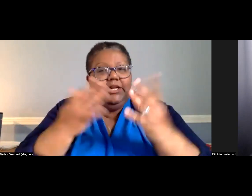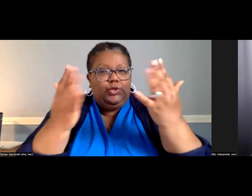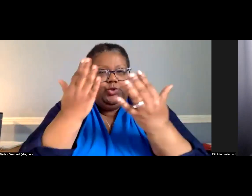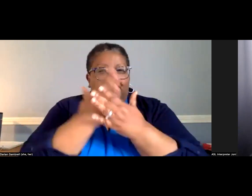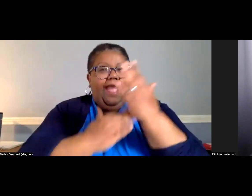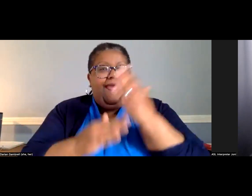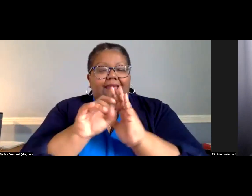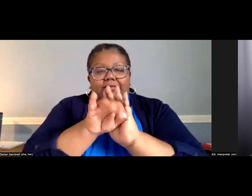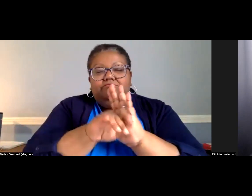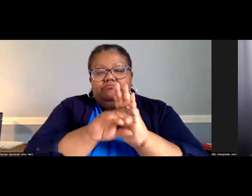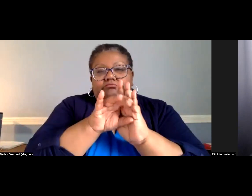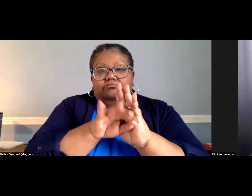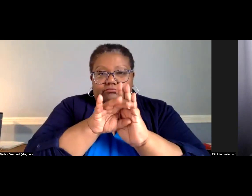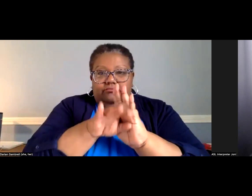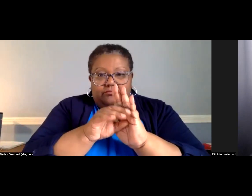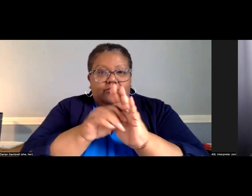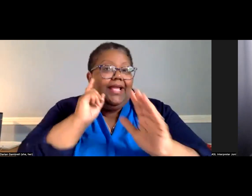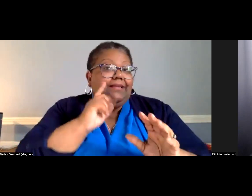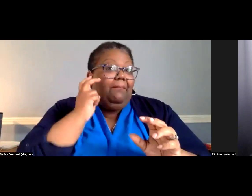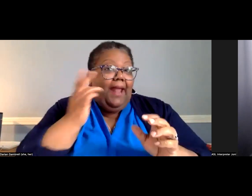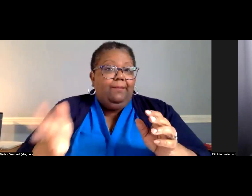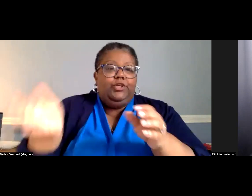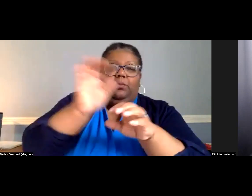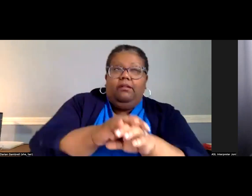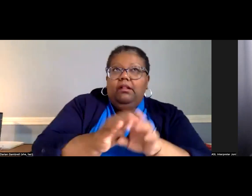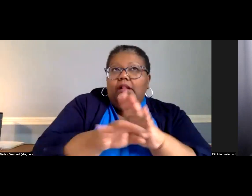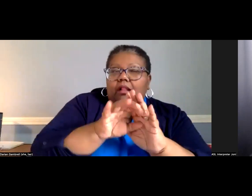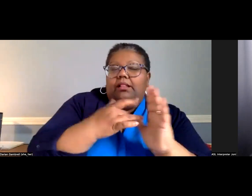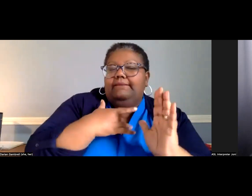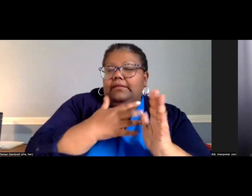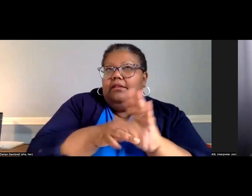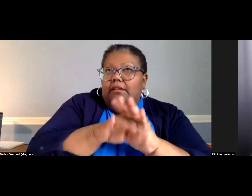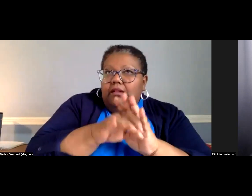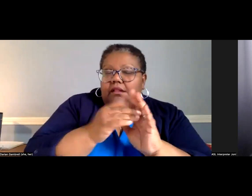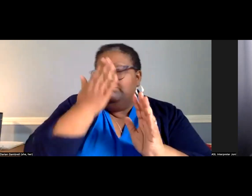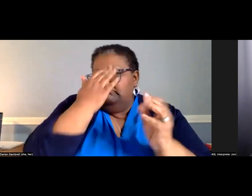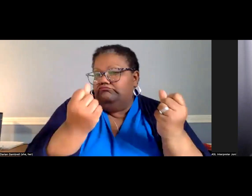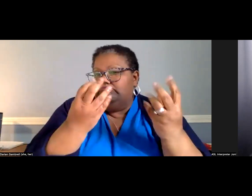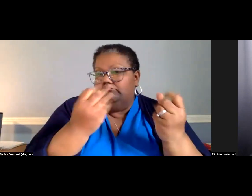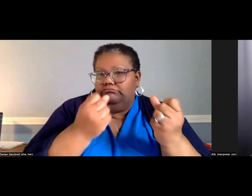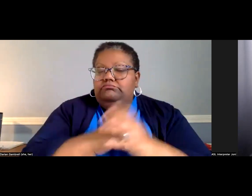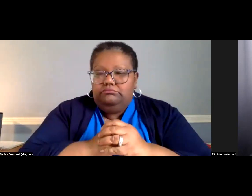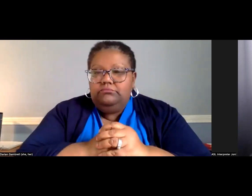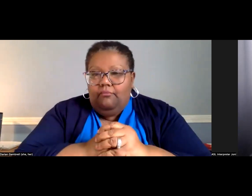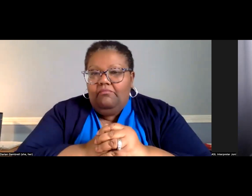tactile American sign language. that means the deaf-blind person will have to physically feel